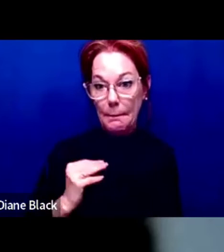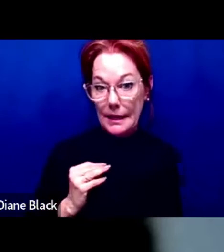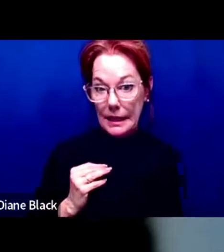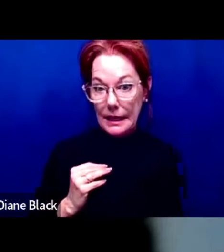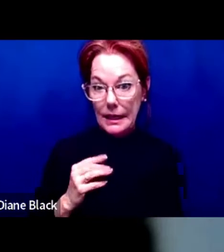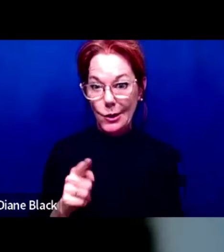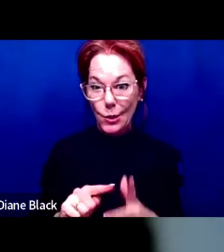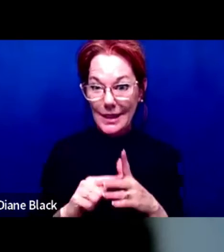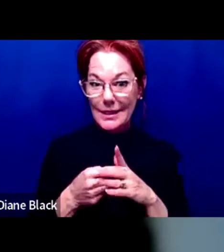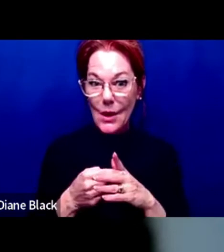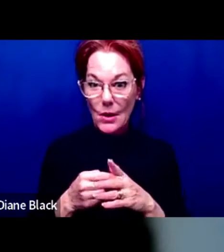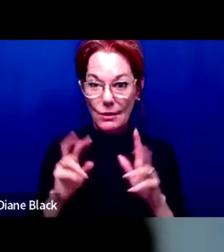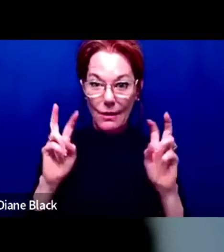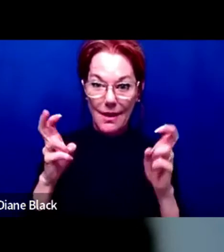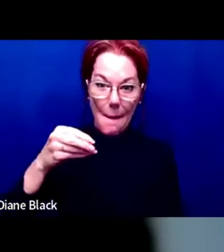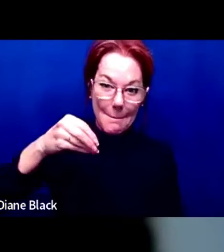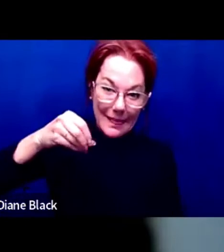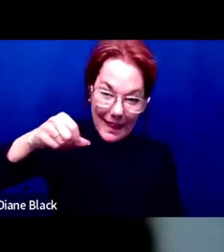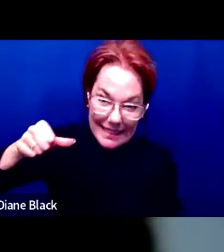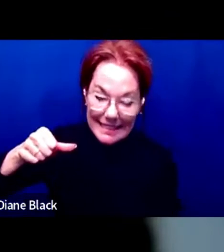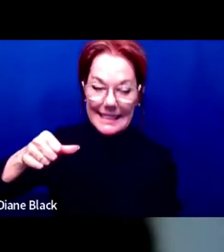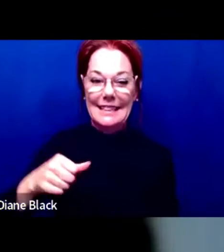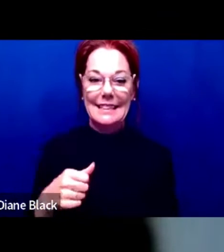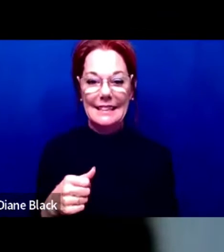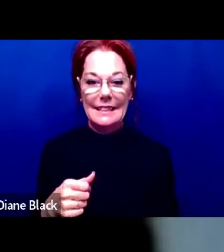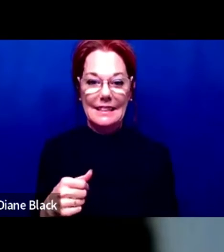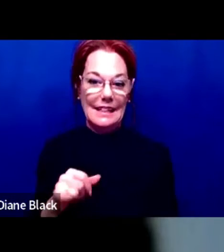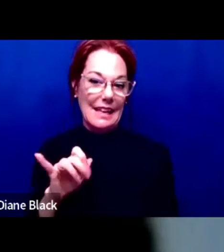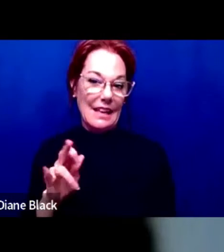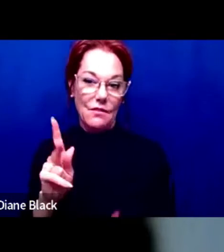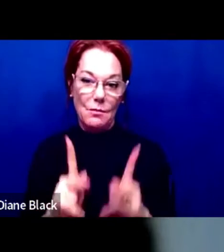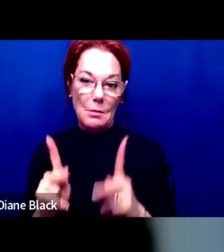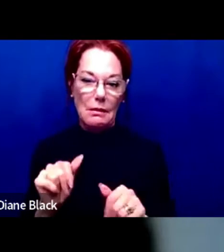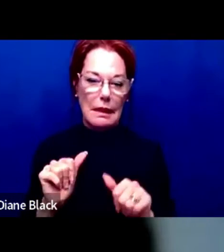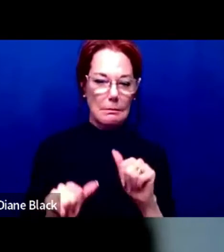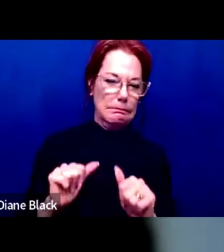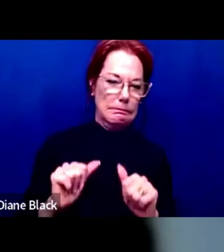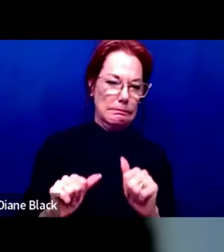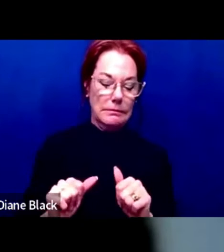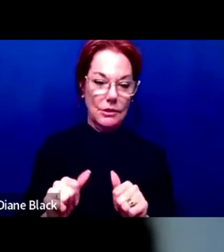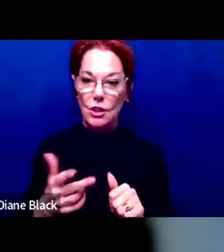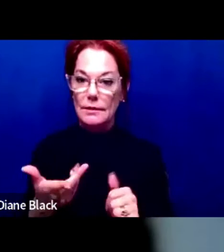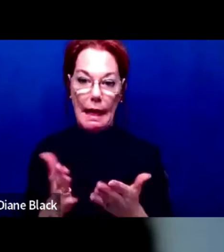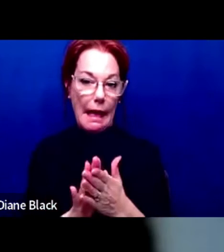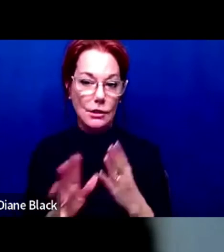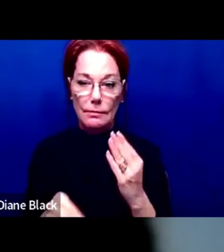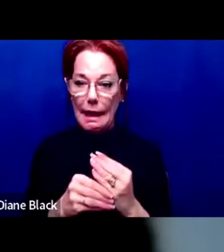a little watered, right, if folks are not fully on board, that's a great way to just get a seat at the table, and then